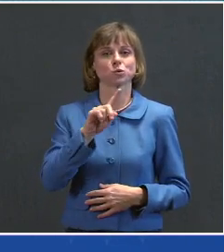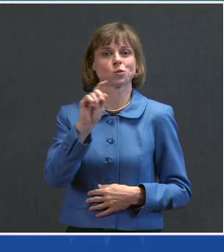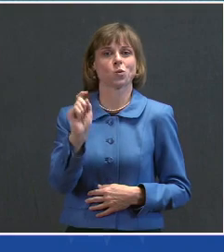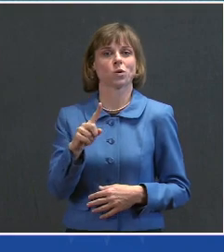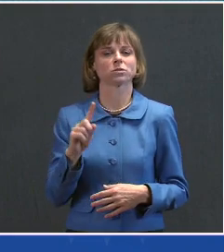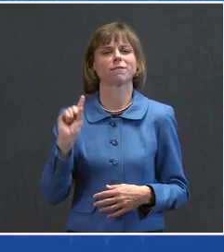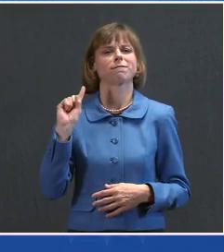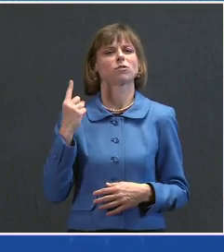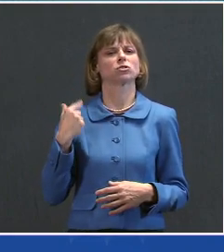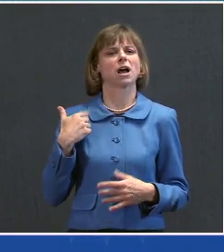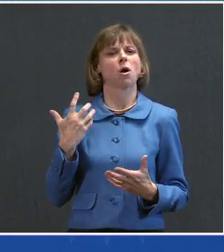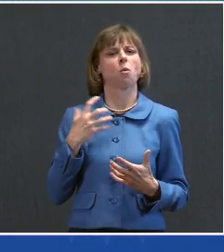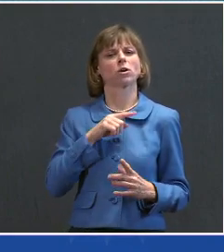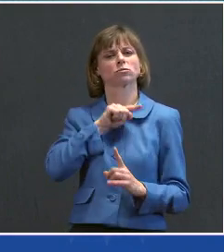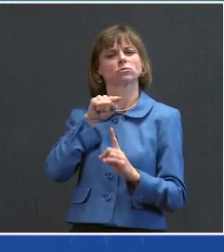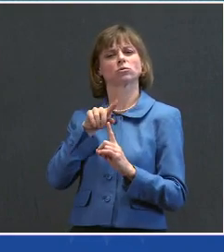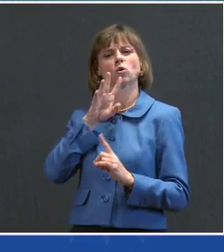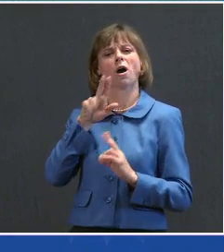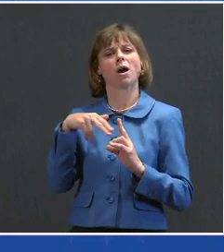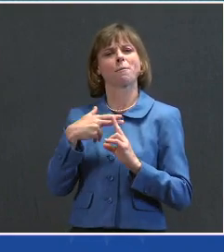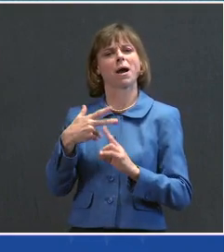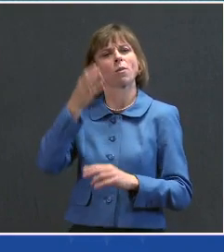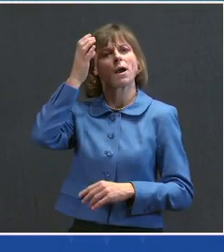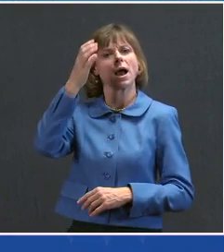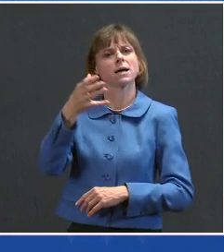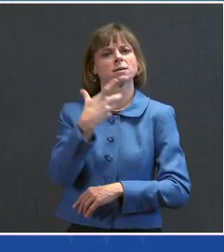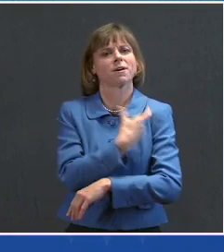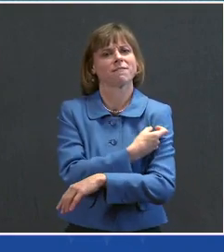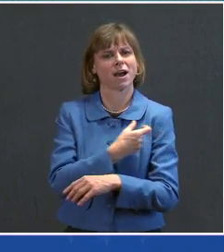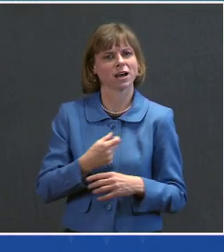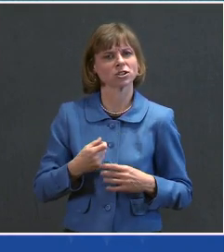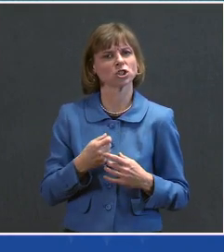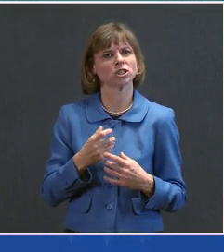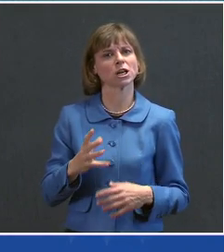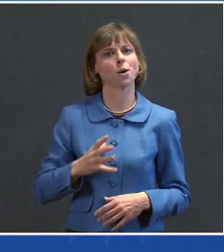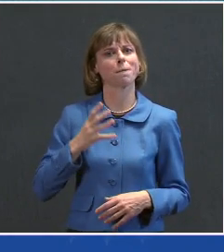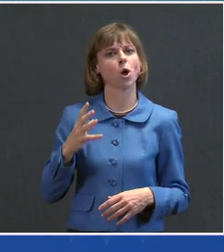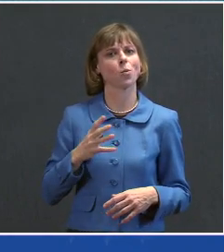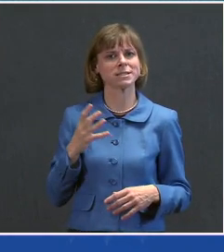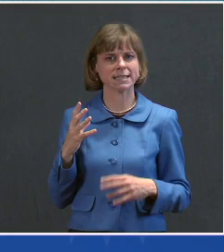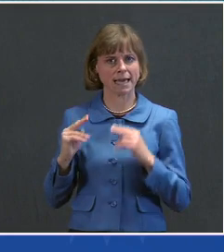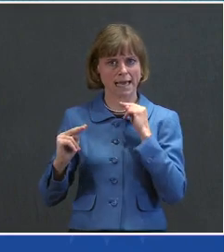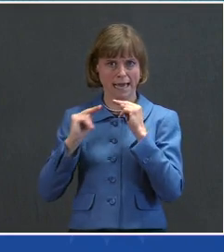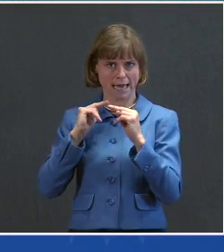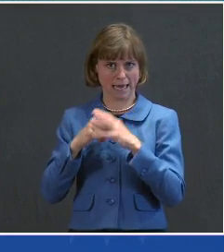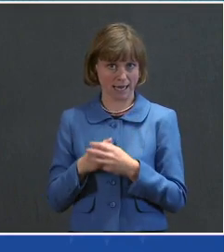on this concept of vaccination -- vaccine diplomacy. Ms. Psaki: Okay. The Press: We see that China and Russia,